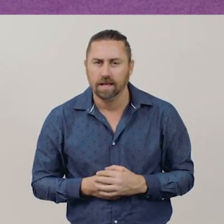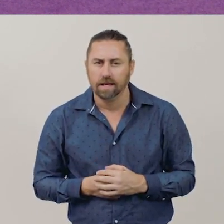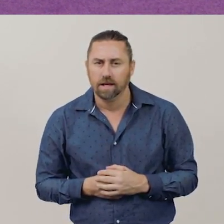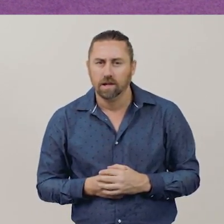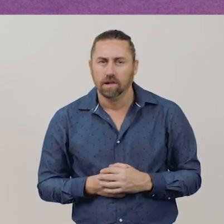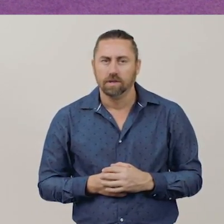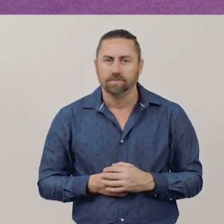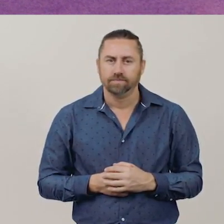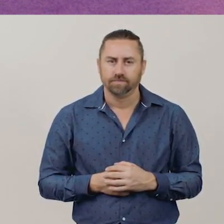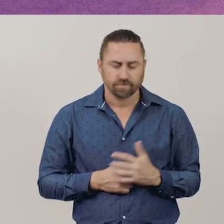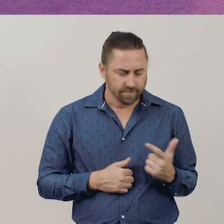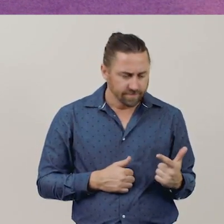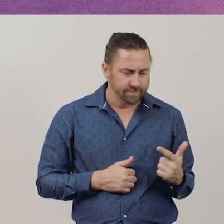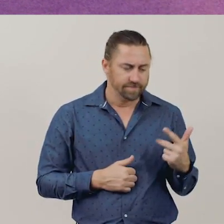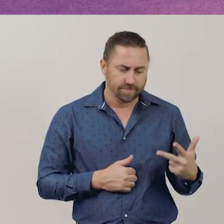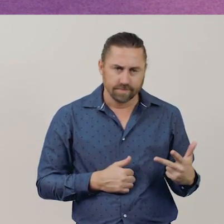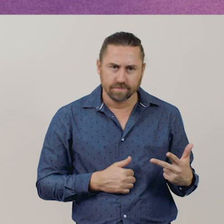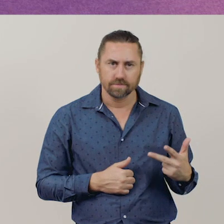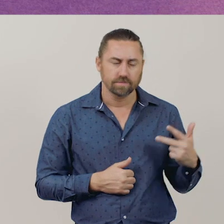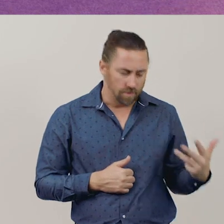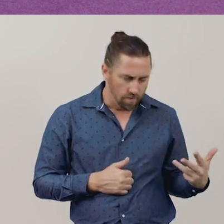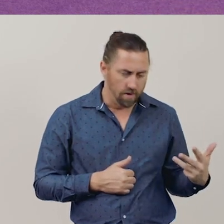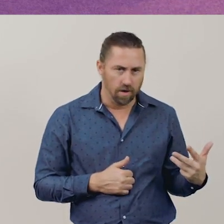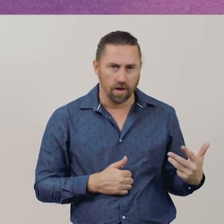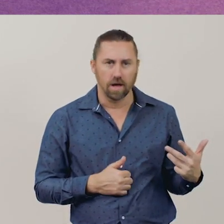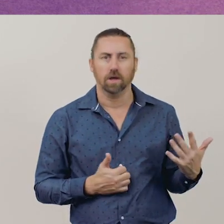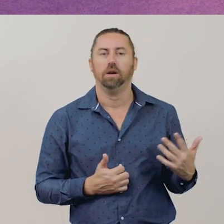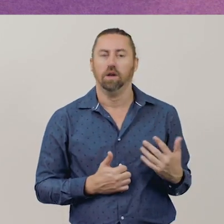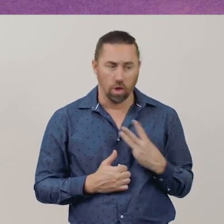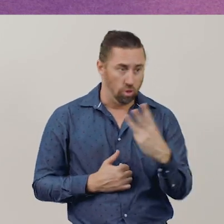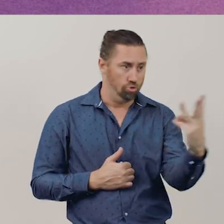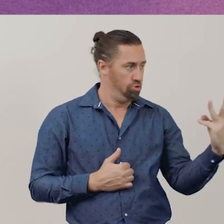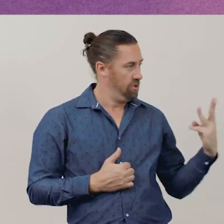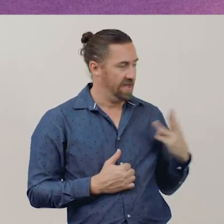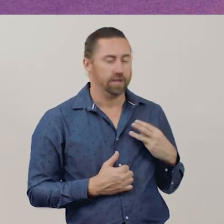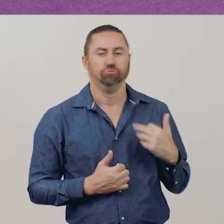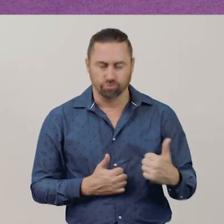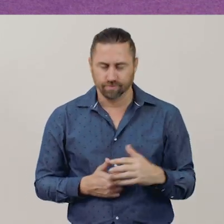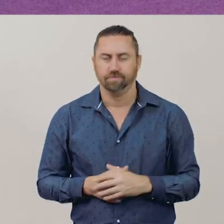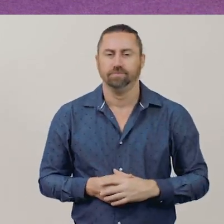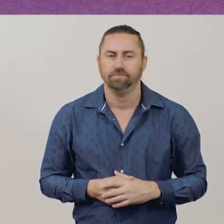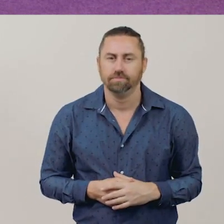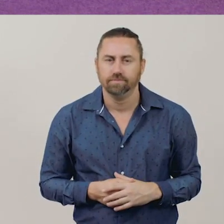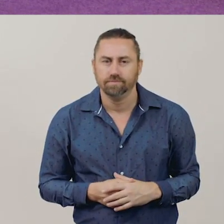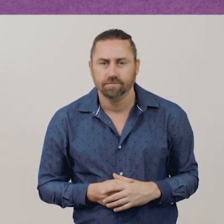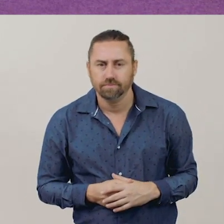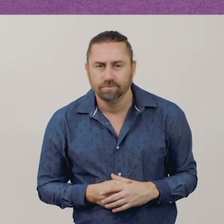7, 8, 9. Now we each have 3 carrot sticks.